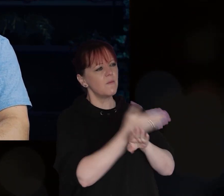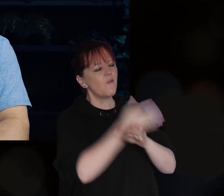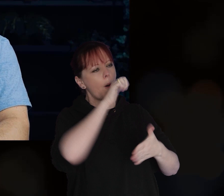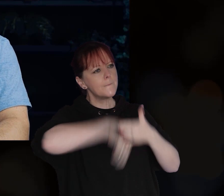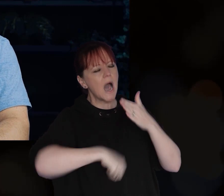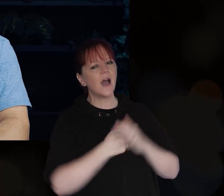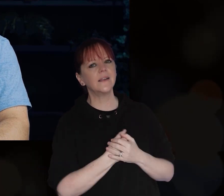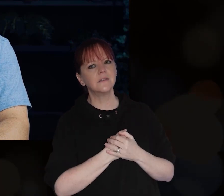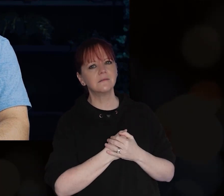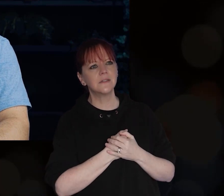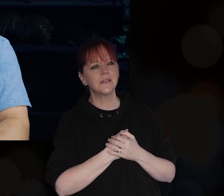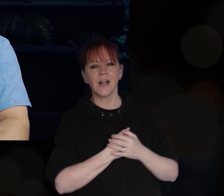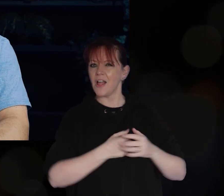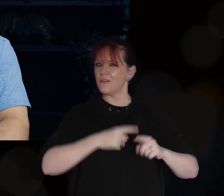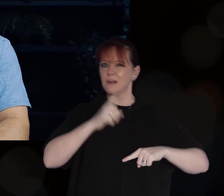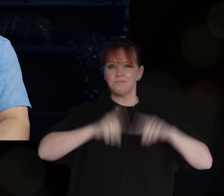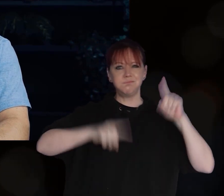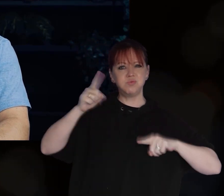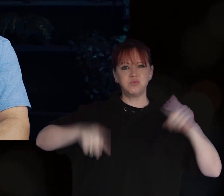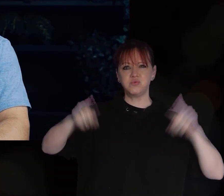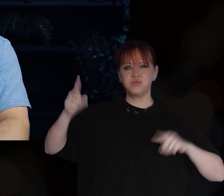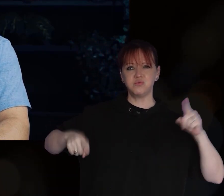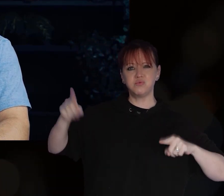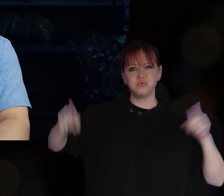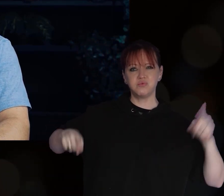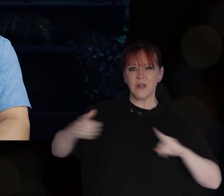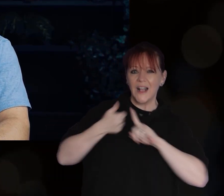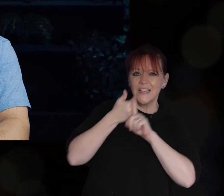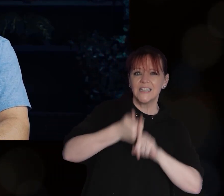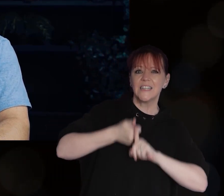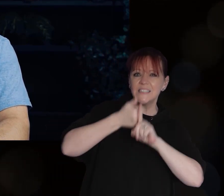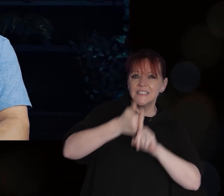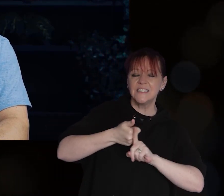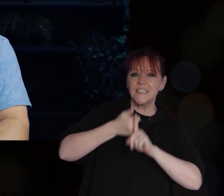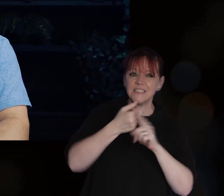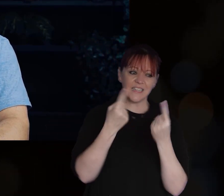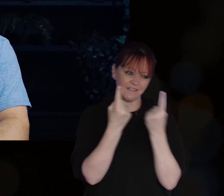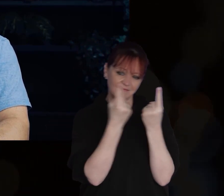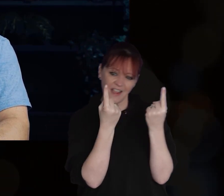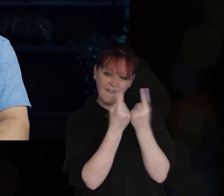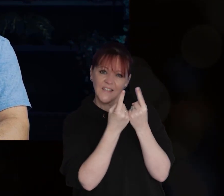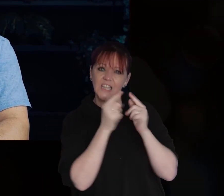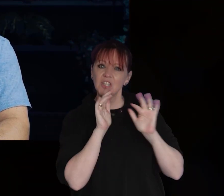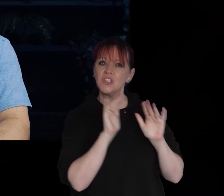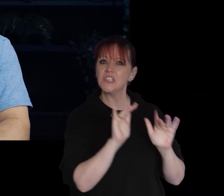to detailed menu narration. A range of assists for on foot, speeder and starship gameplay